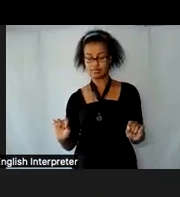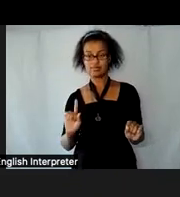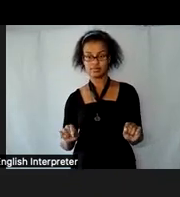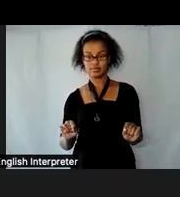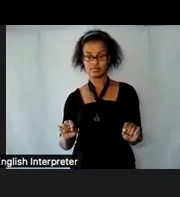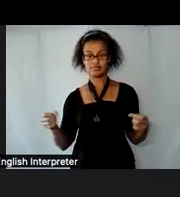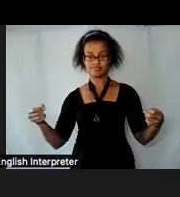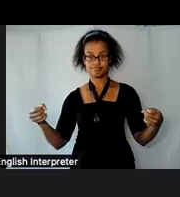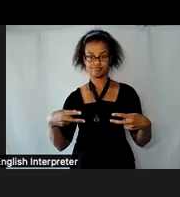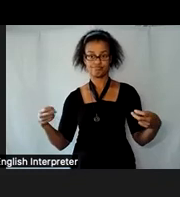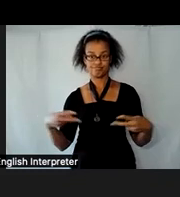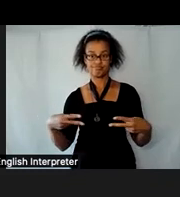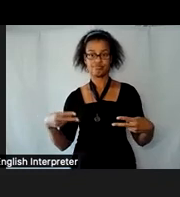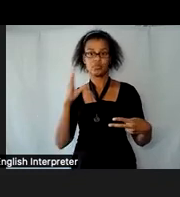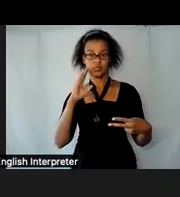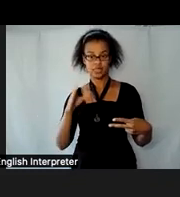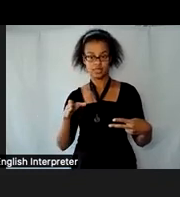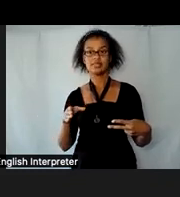of your screen.